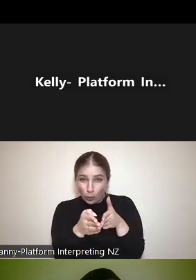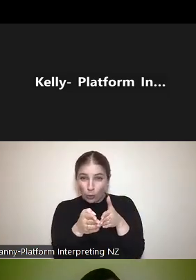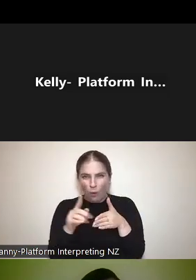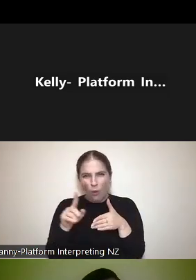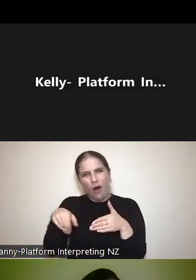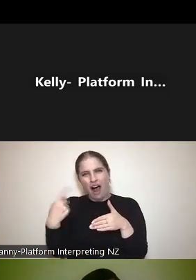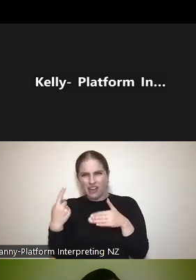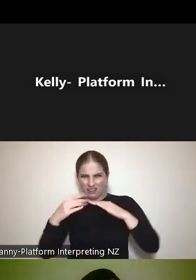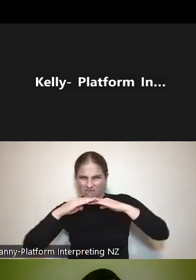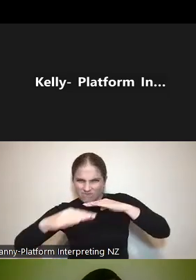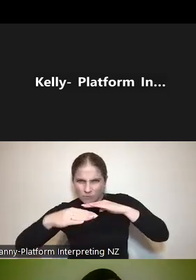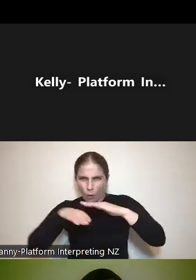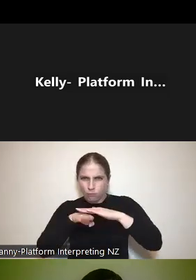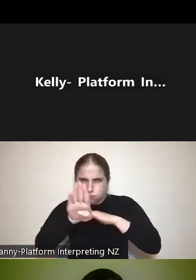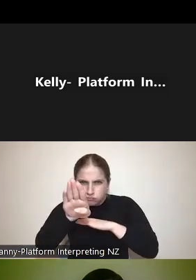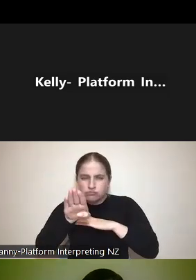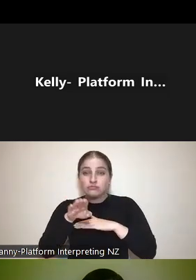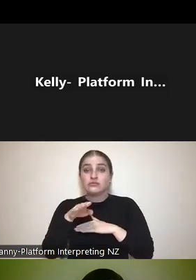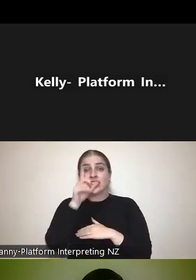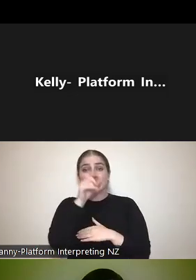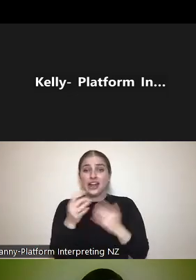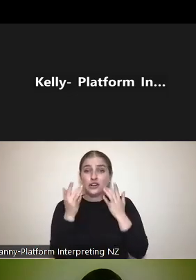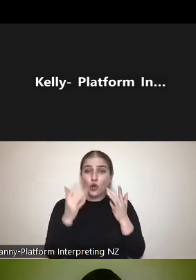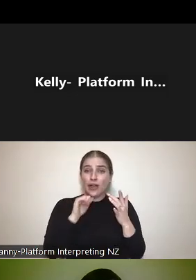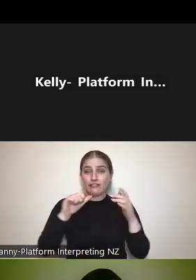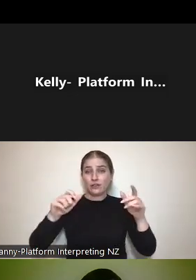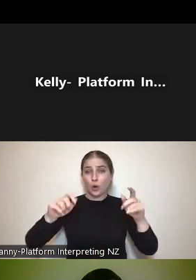It can show those things like wheelchair and physical access.